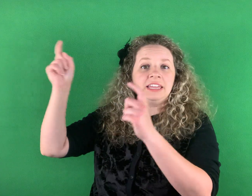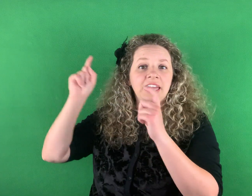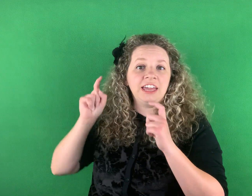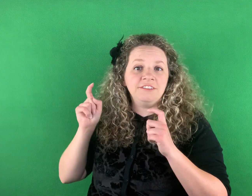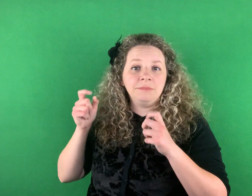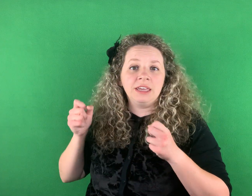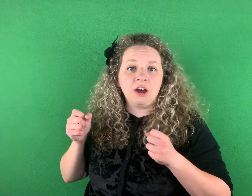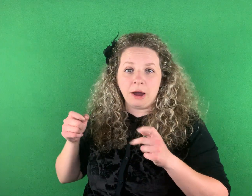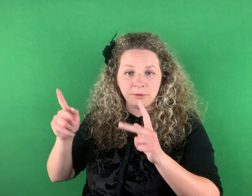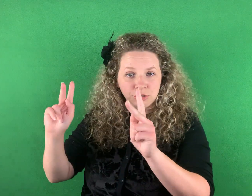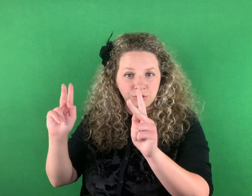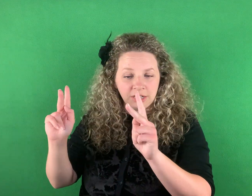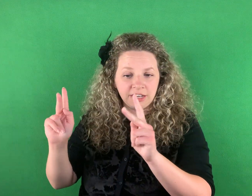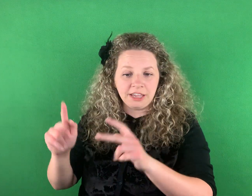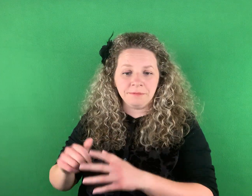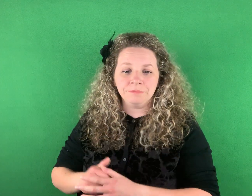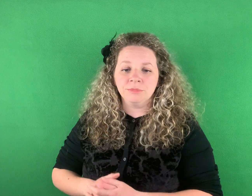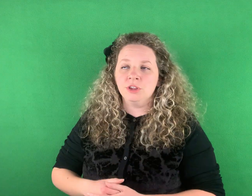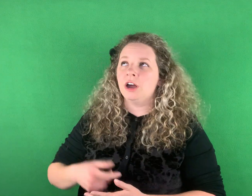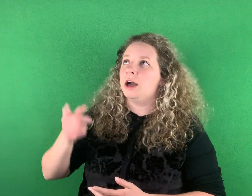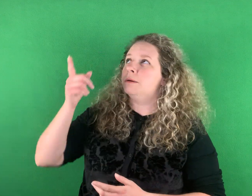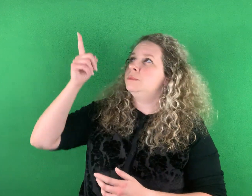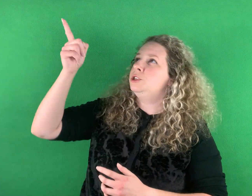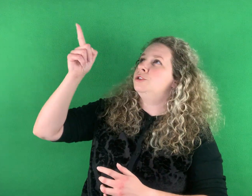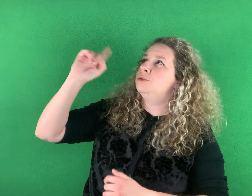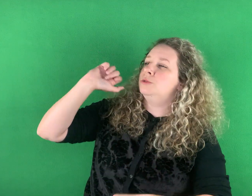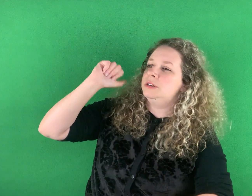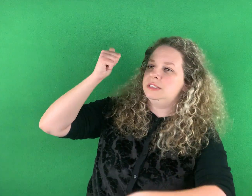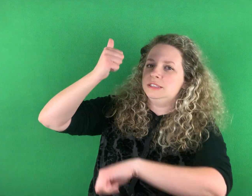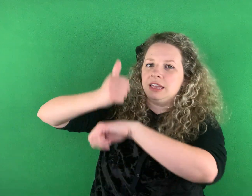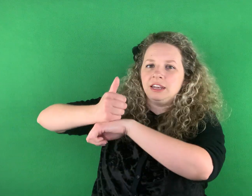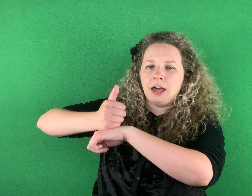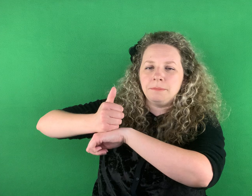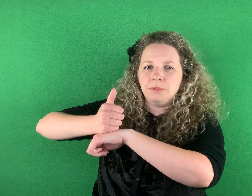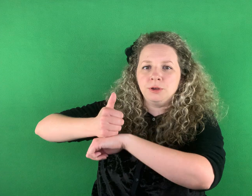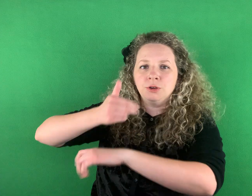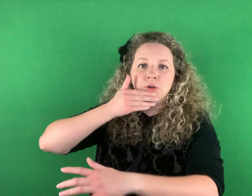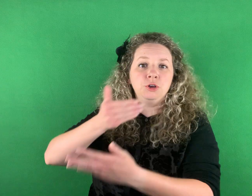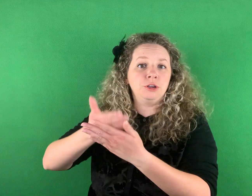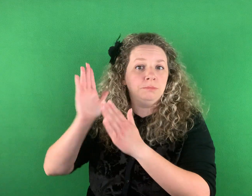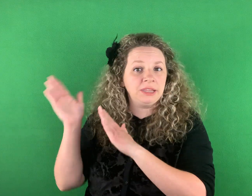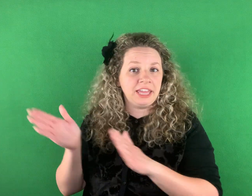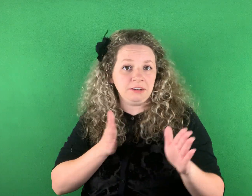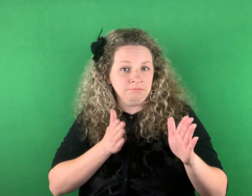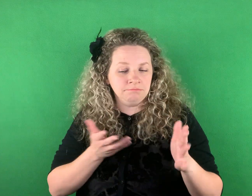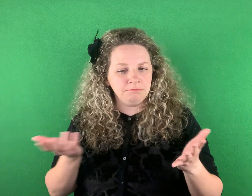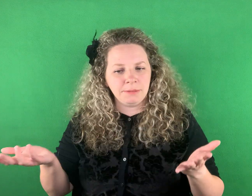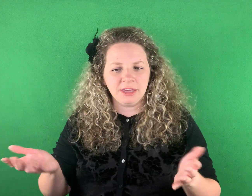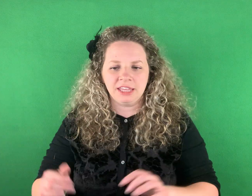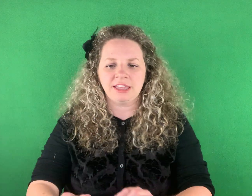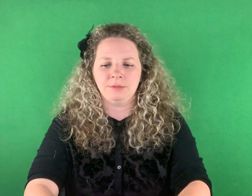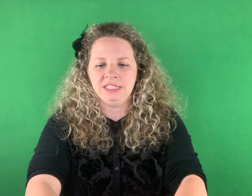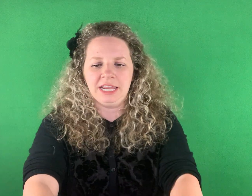YOU GIVE OPPORTUNITY YOU SET-UP GOOD PLAN I like: